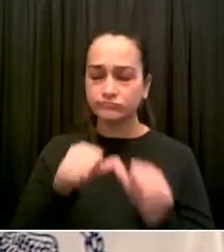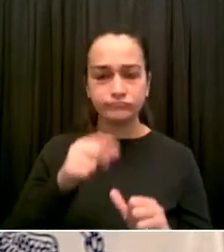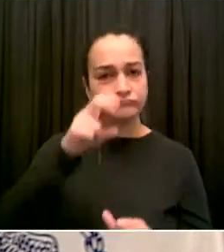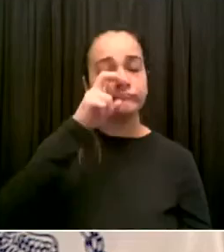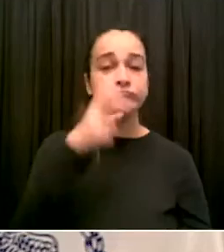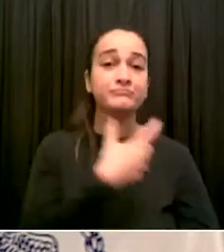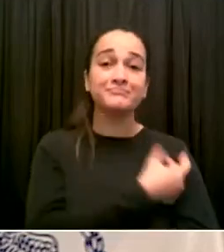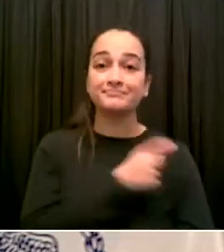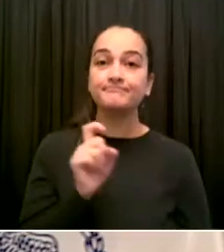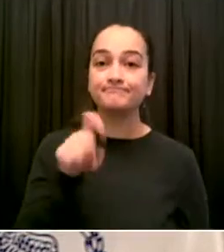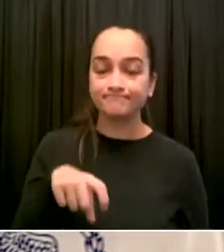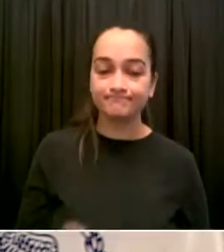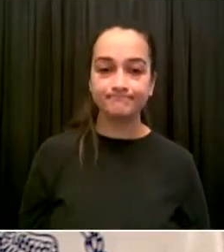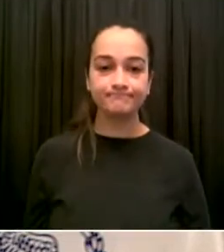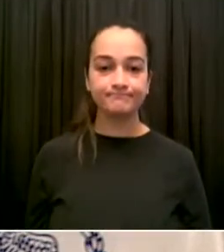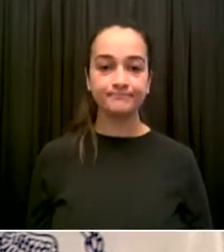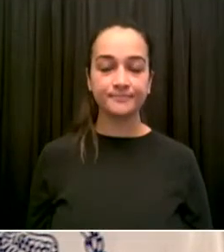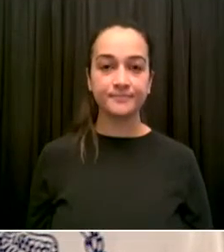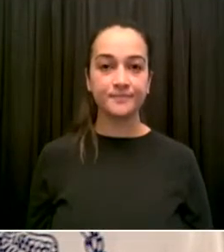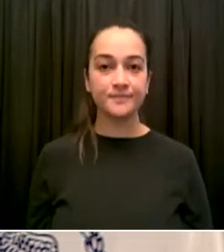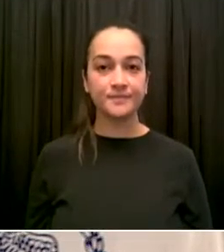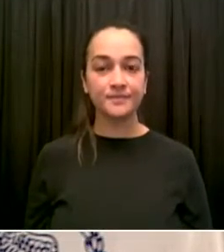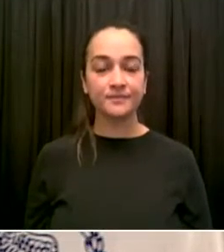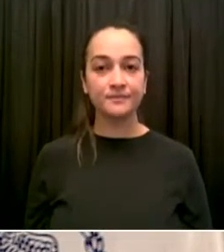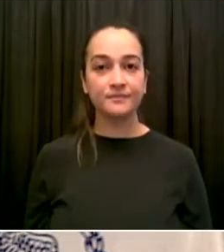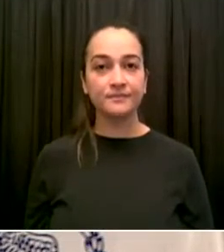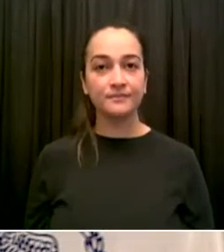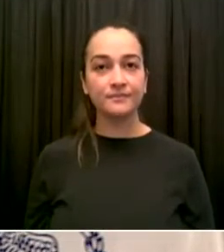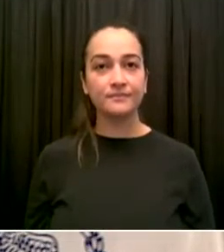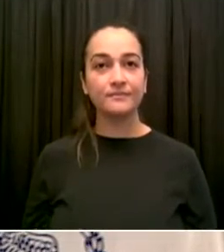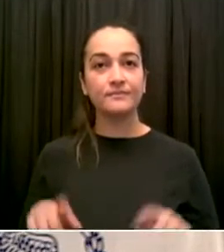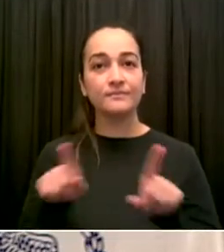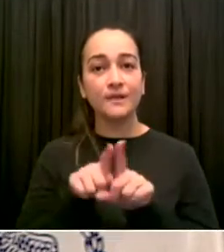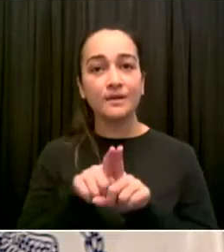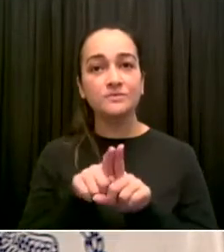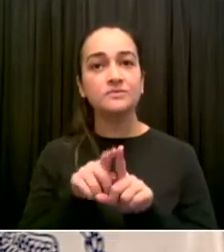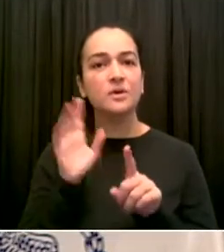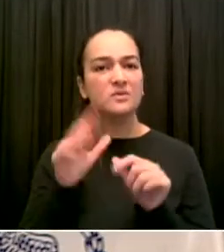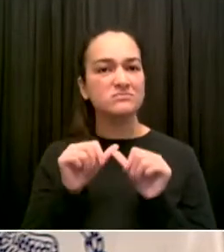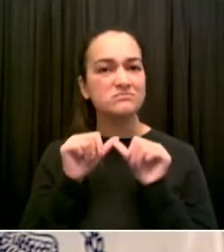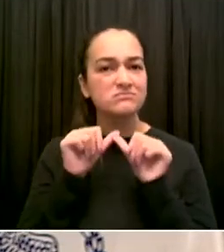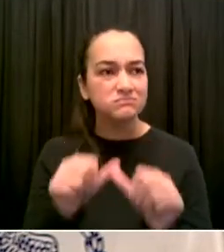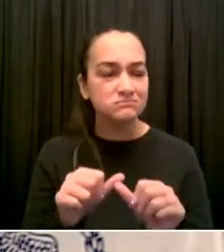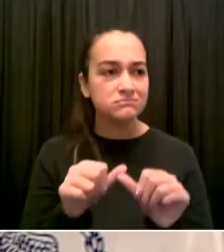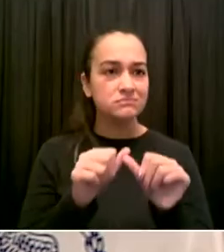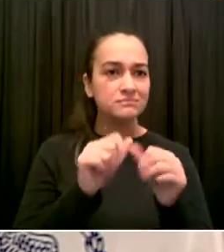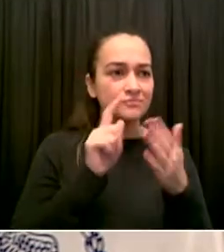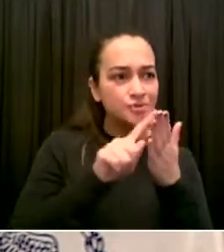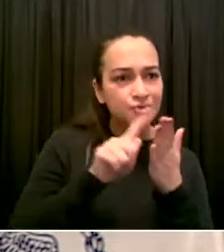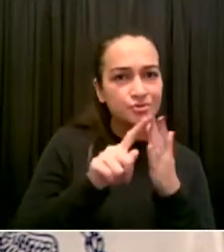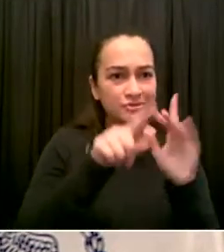WE WENT THROUGH A LOT, BUT IN THE PROCESS WE ALSO LEARNED A